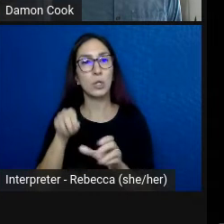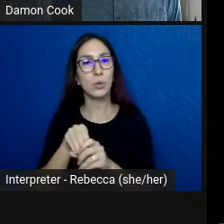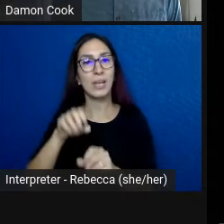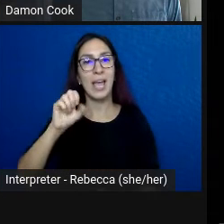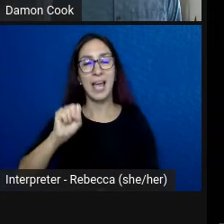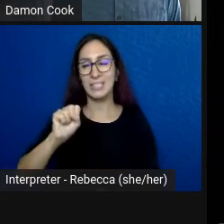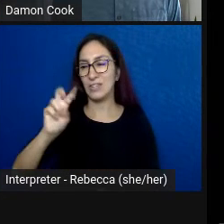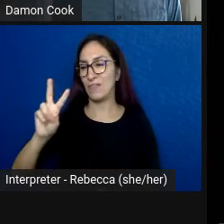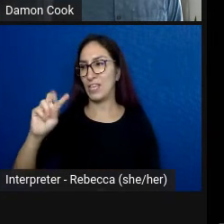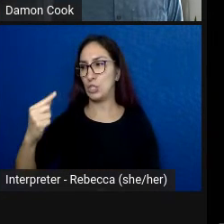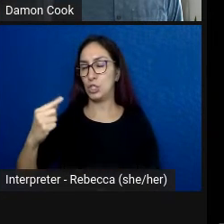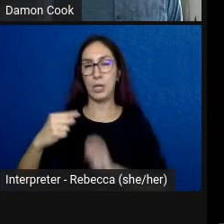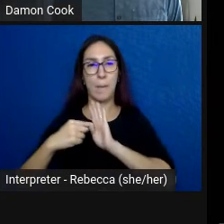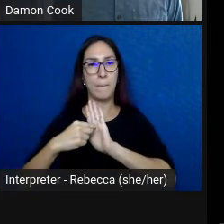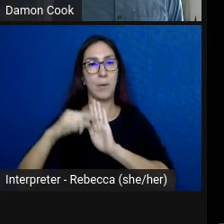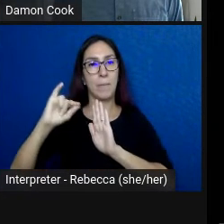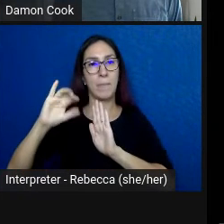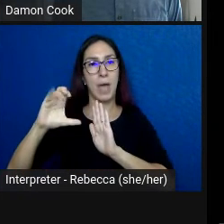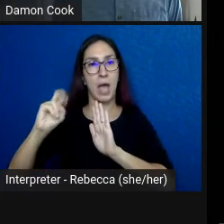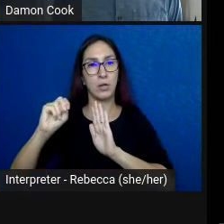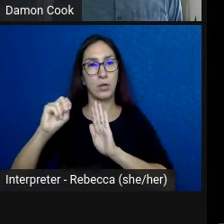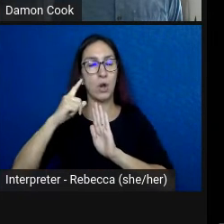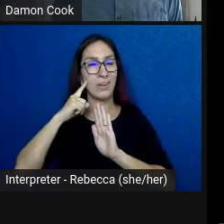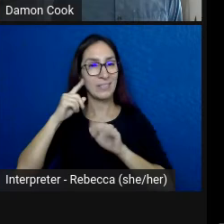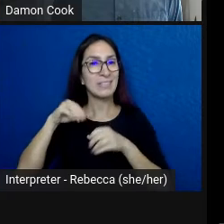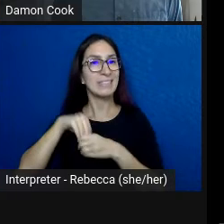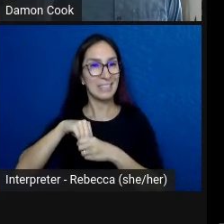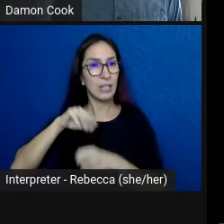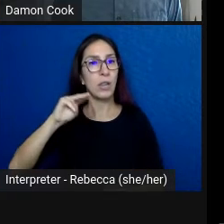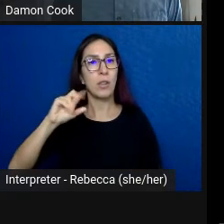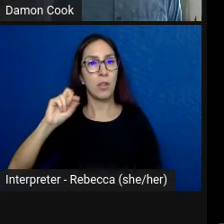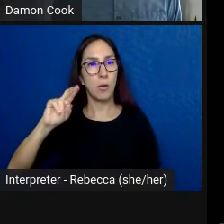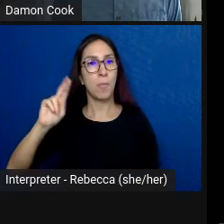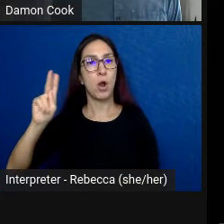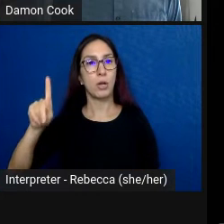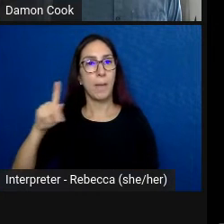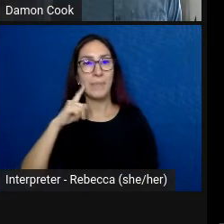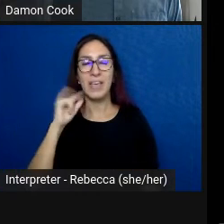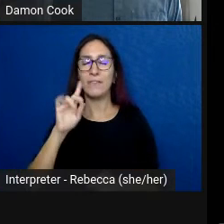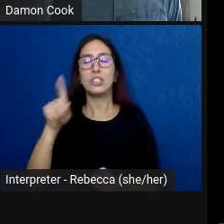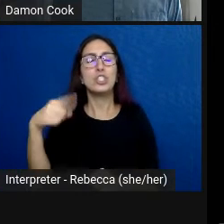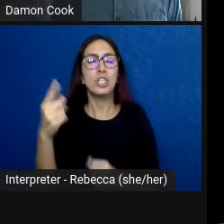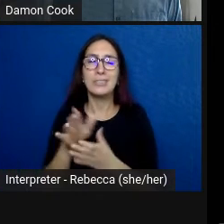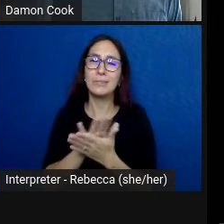Remember, if the icon is purely decorative, then hide it from screen readers with ARIA hidden true.